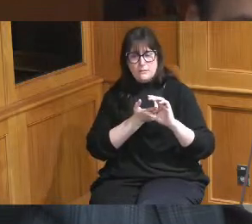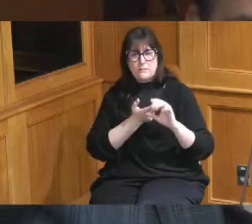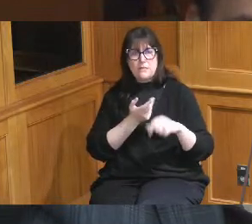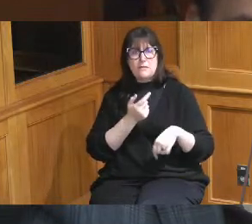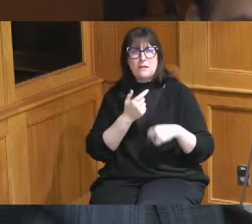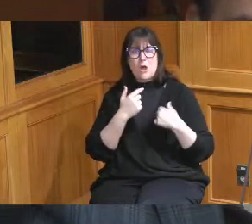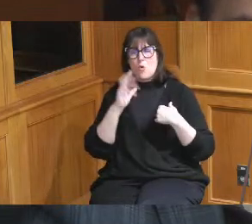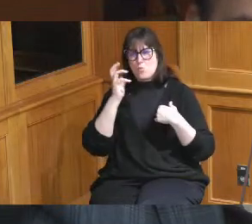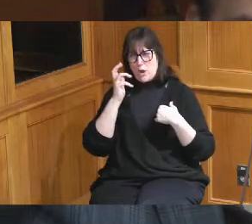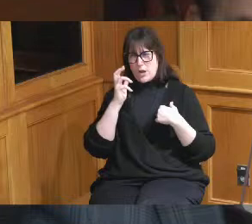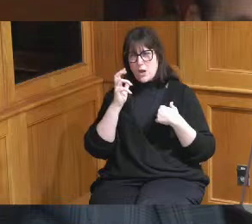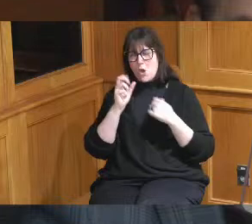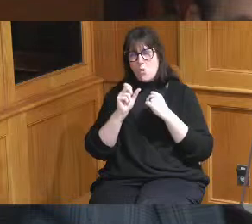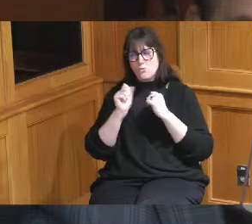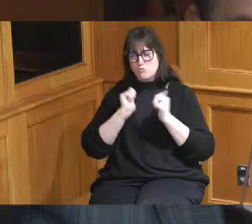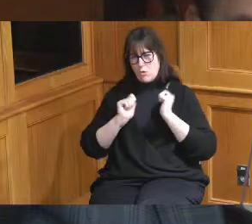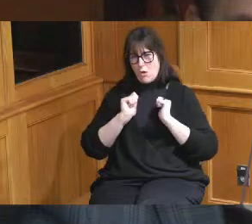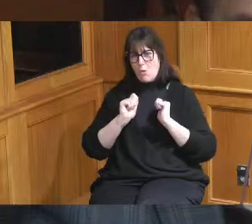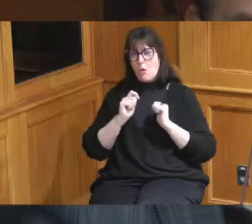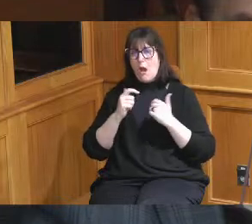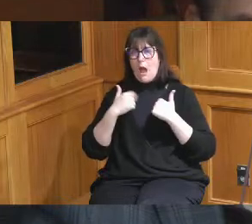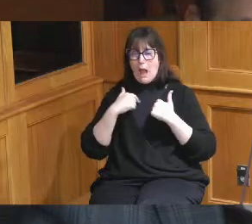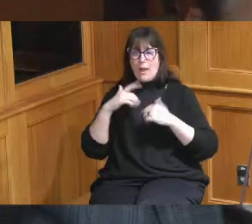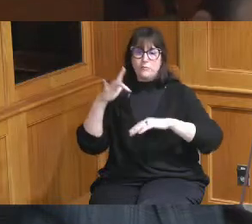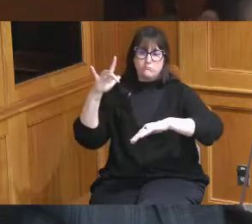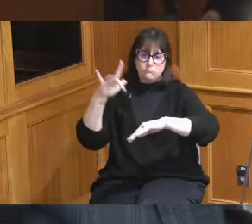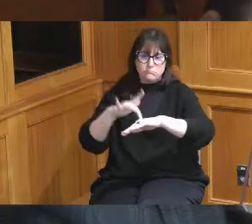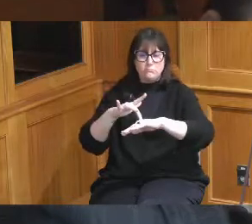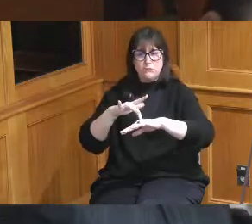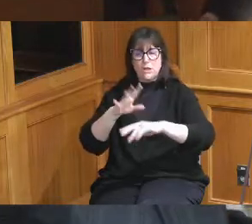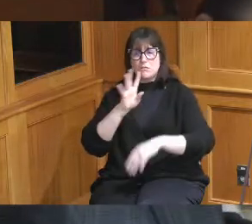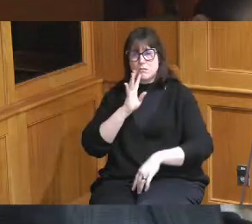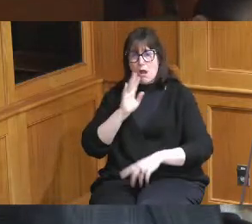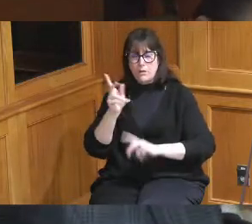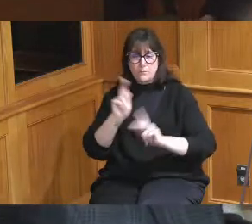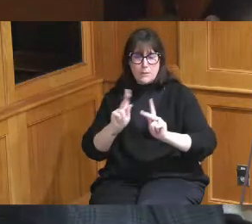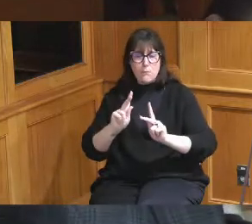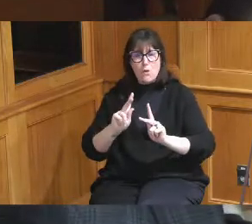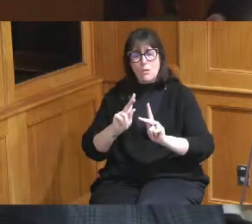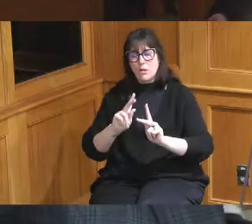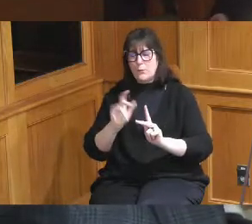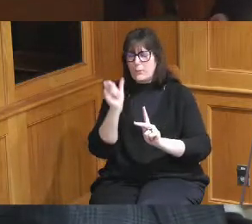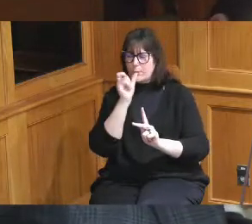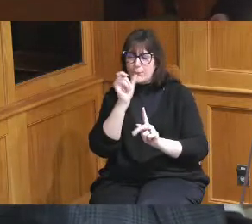went on the ground and talked to people and it was devastating where do you go from here so all